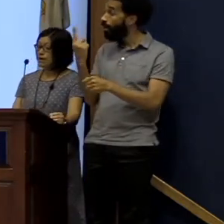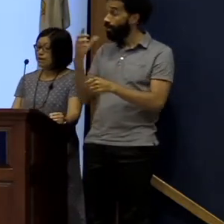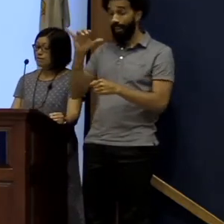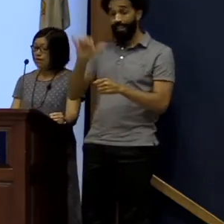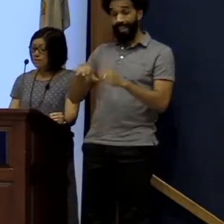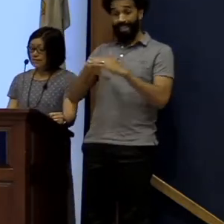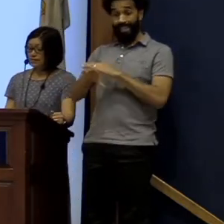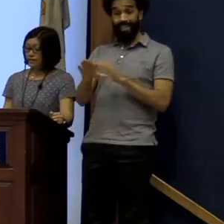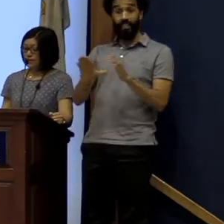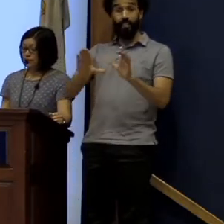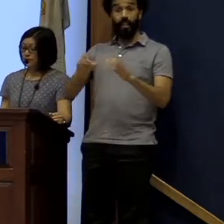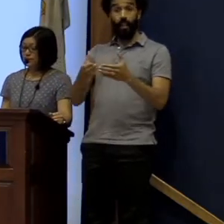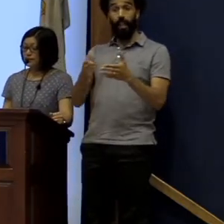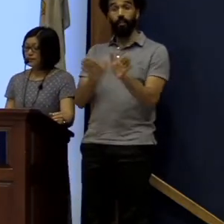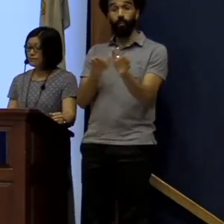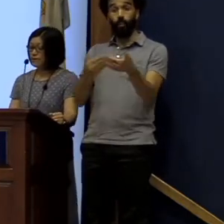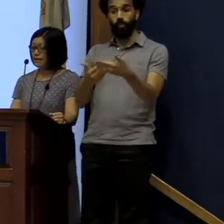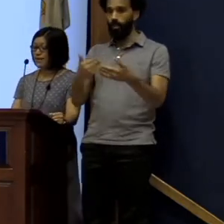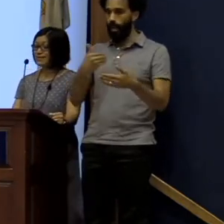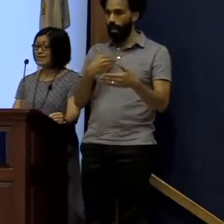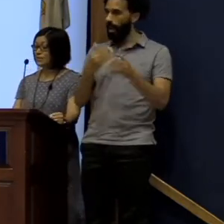From their survey. This was identified as an issue